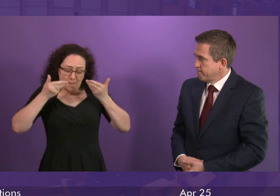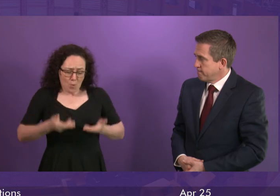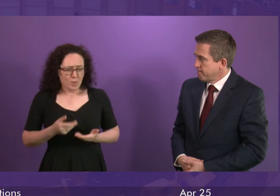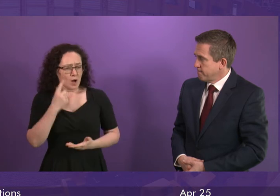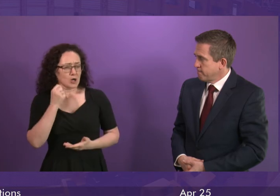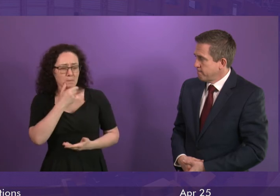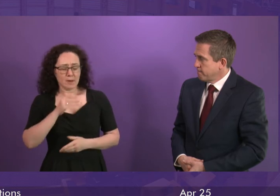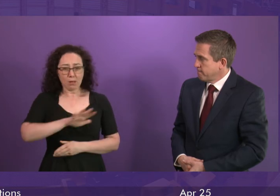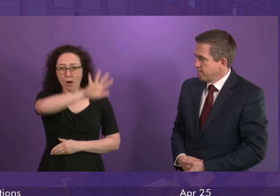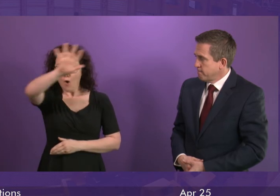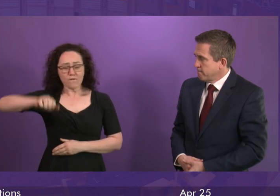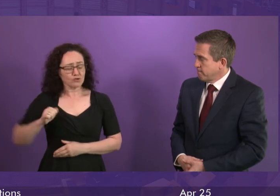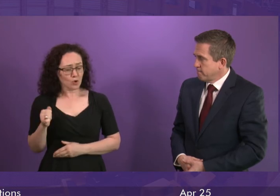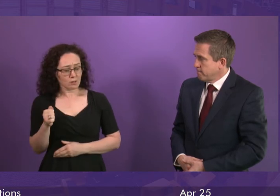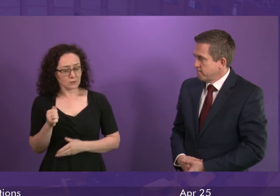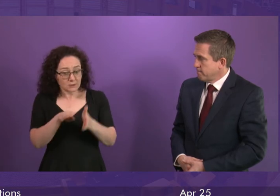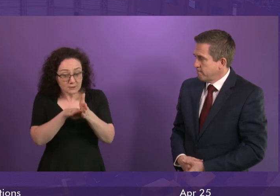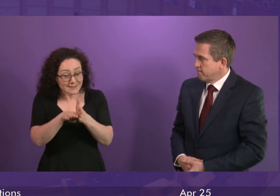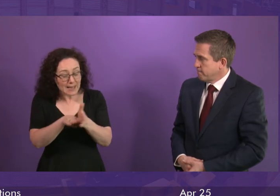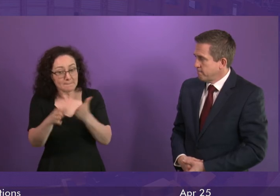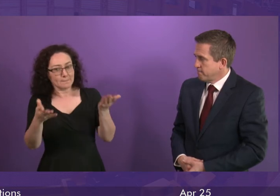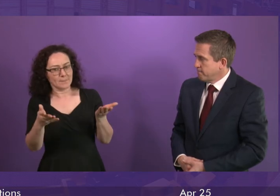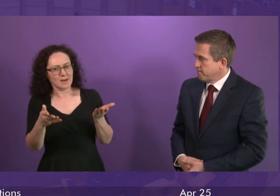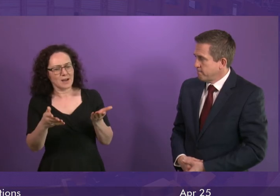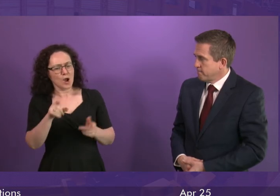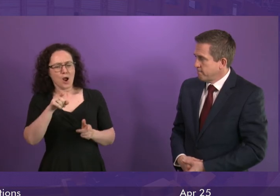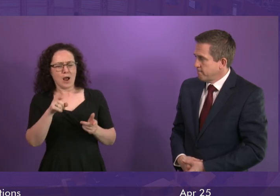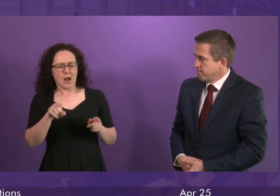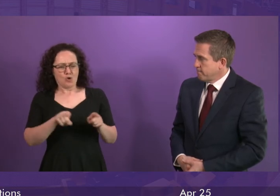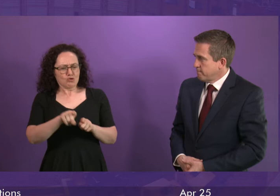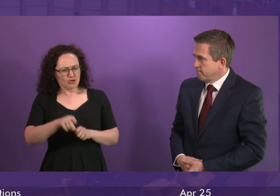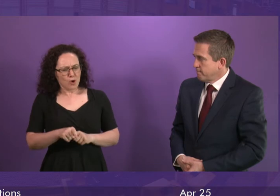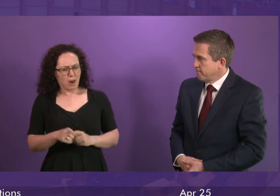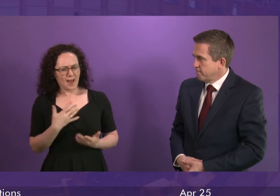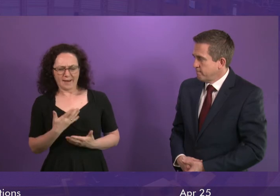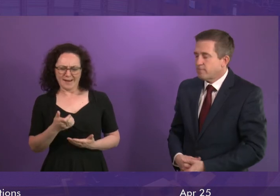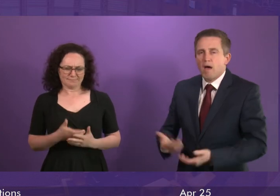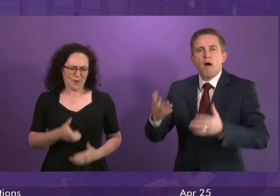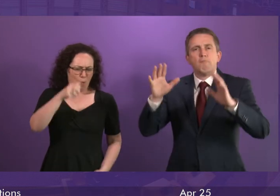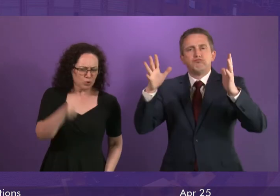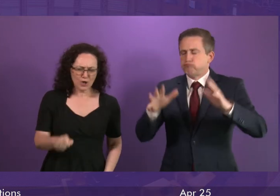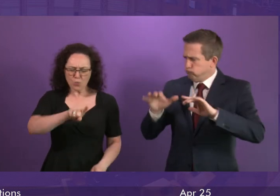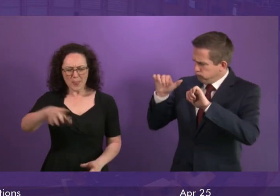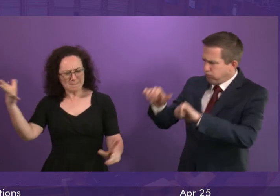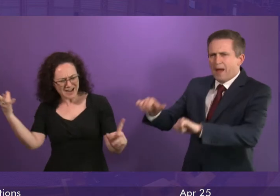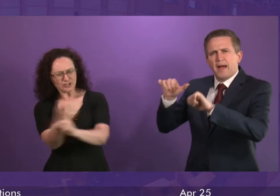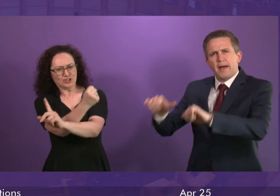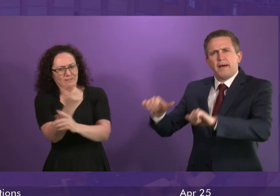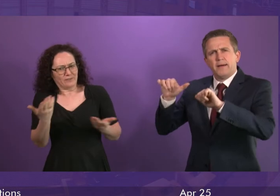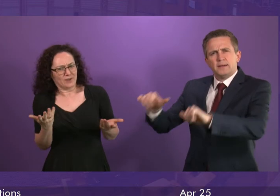Scotland are sitting their exams, and to talk down their achievements in the way that Jackson